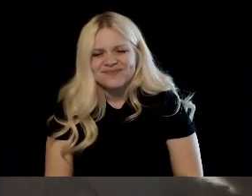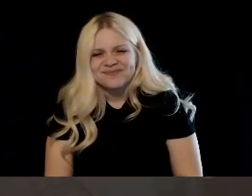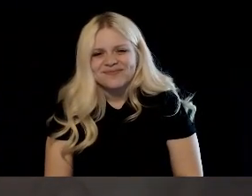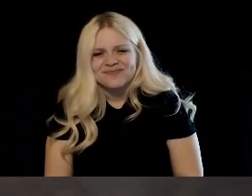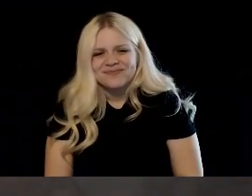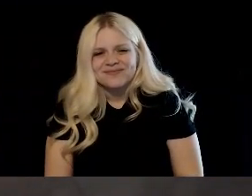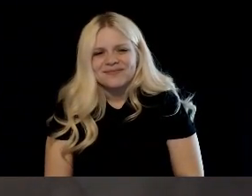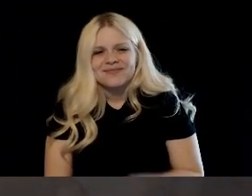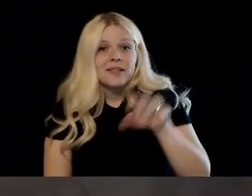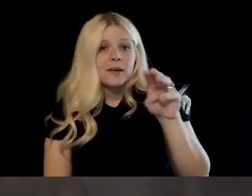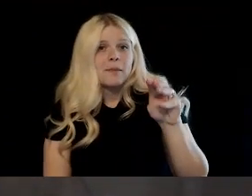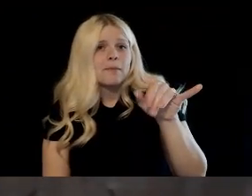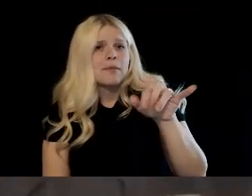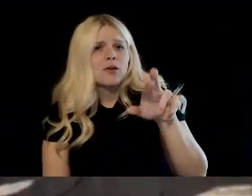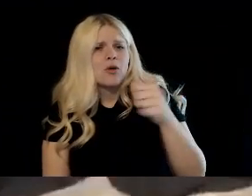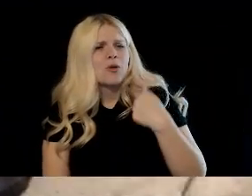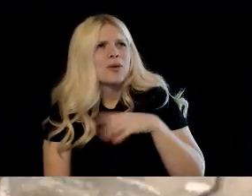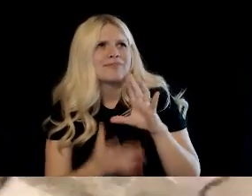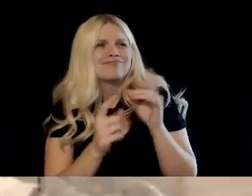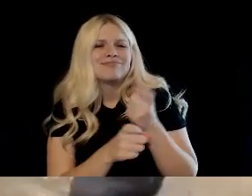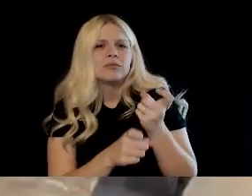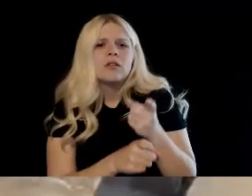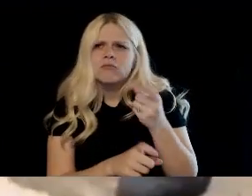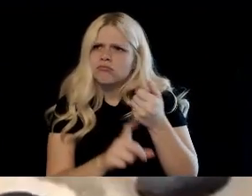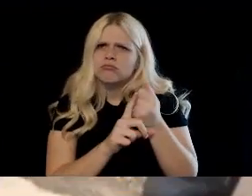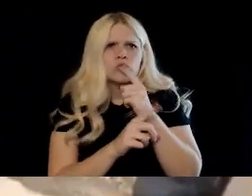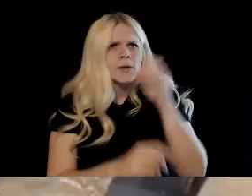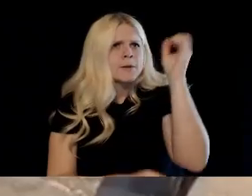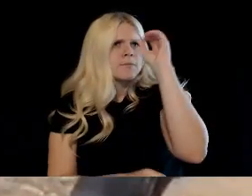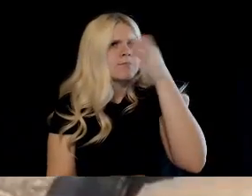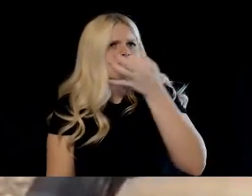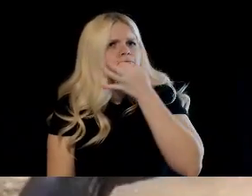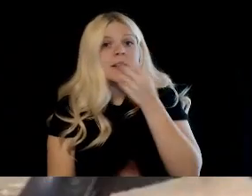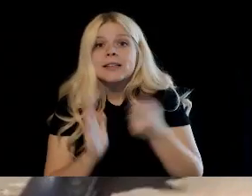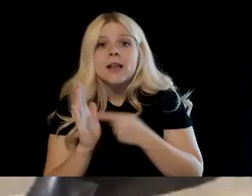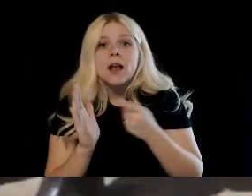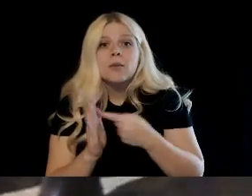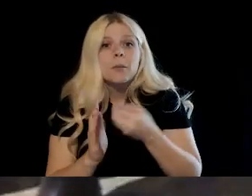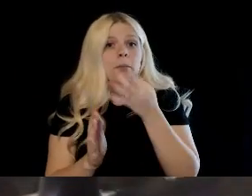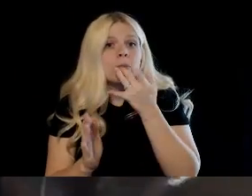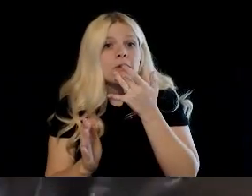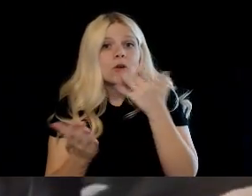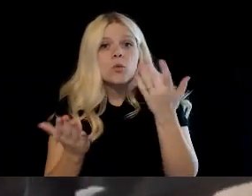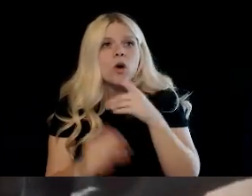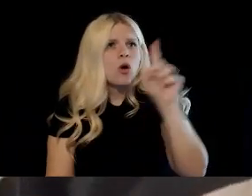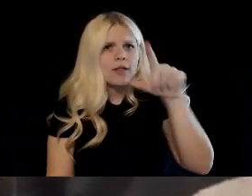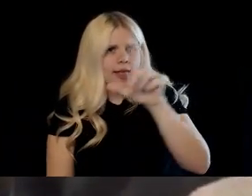most opinions about her paintings. Sometimes, she'll only paint the left side of the canvas. And you can switch the canvas around, you can